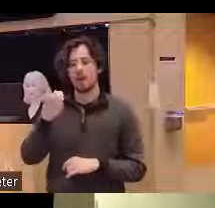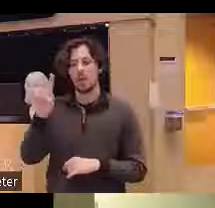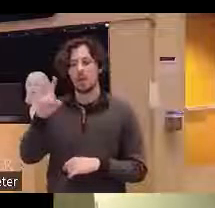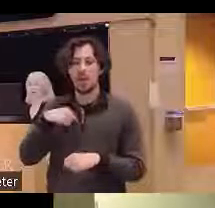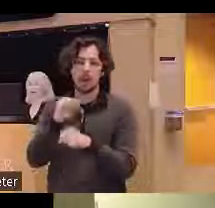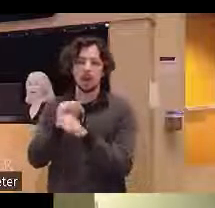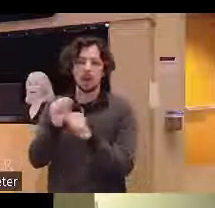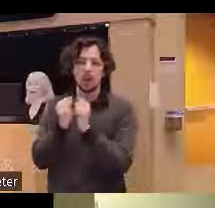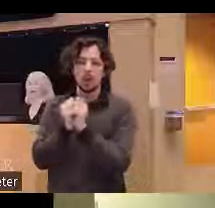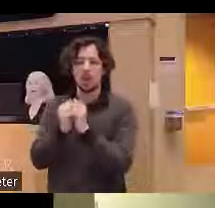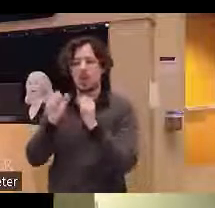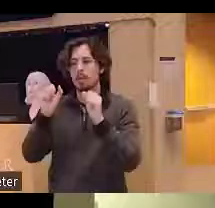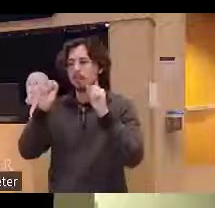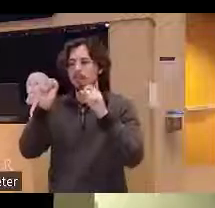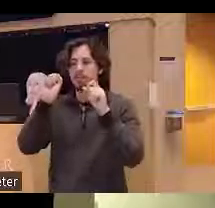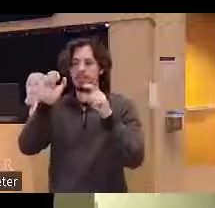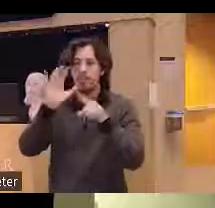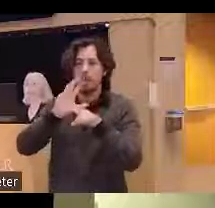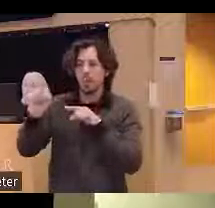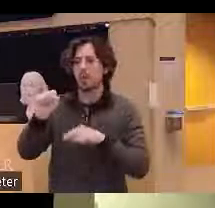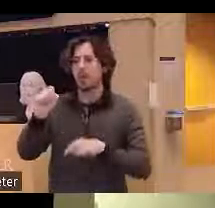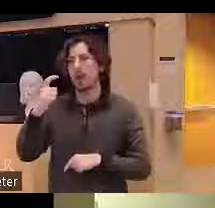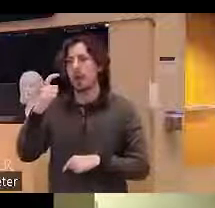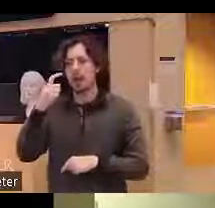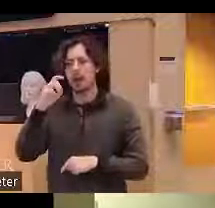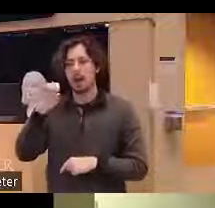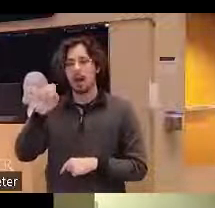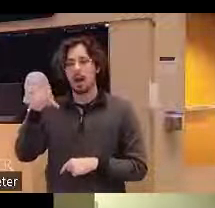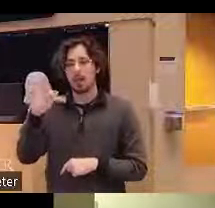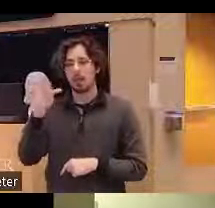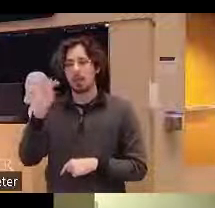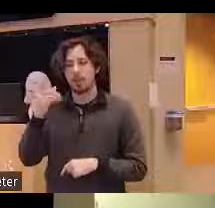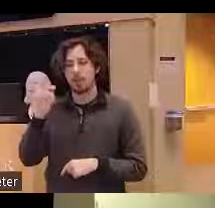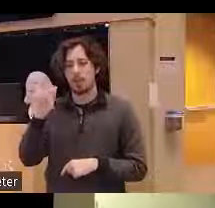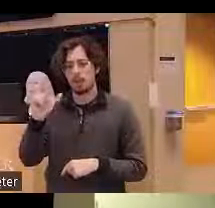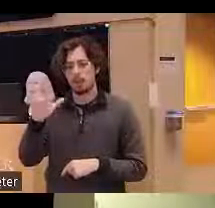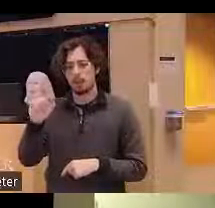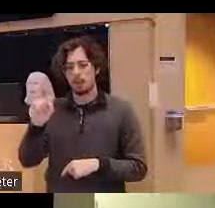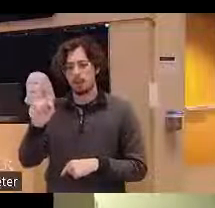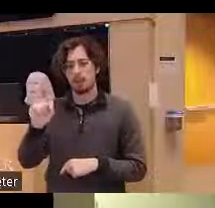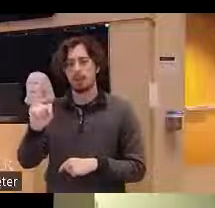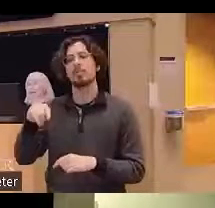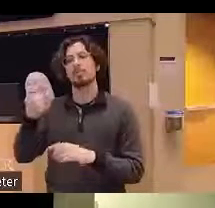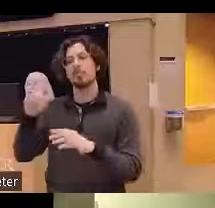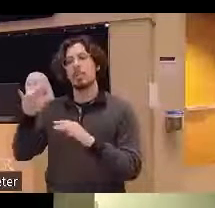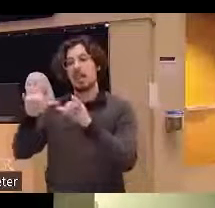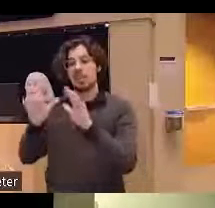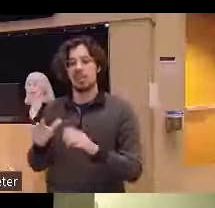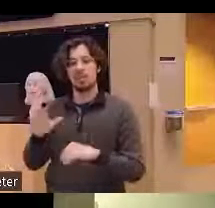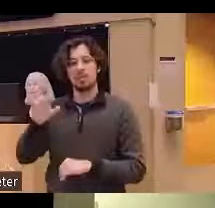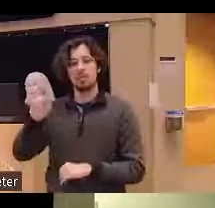brilliant um opthalmologist engineer um too Chu and she um kind of from the ground up built her